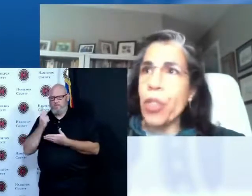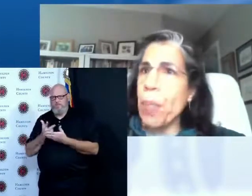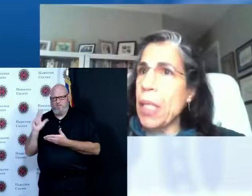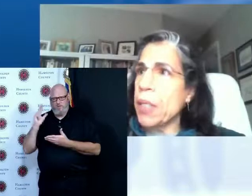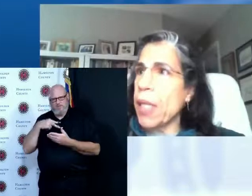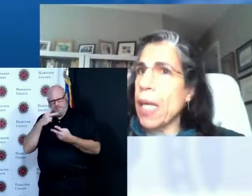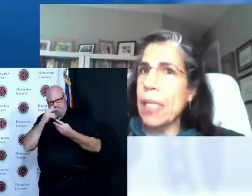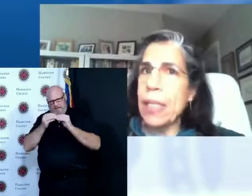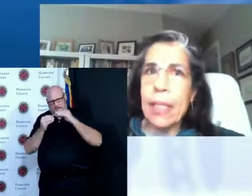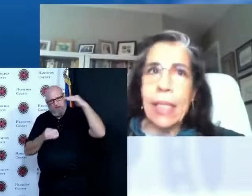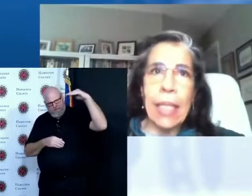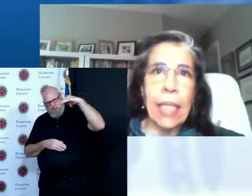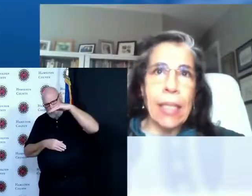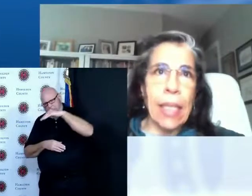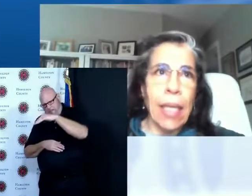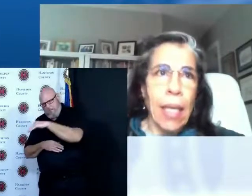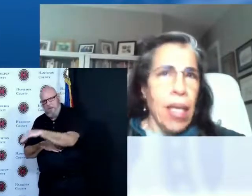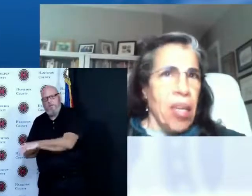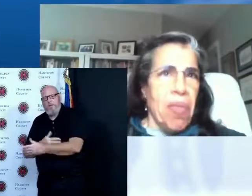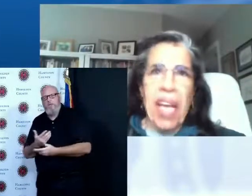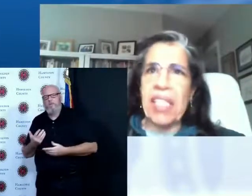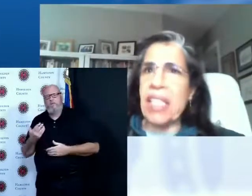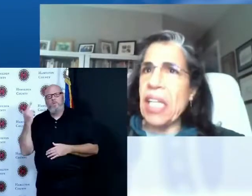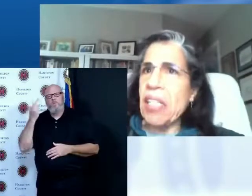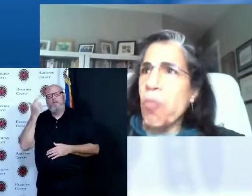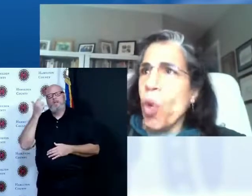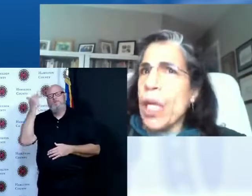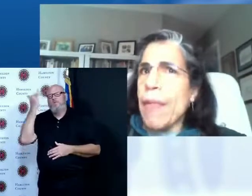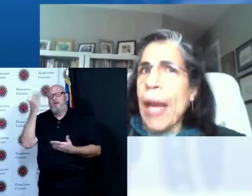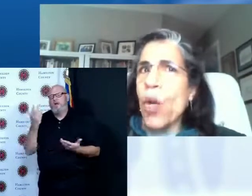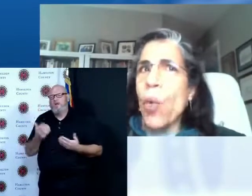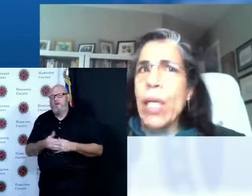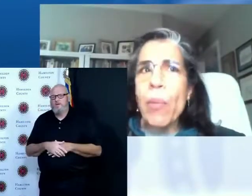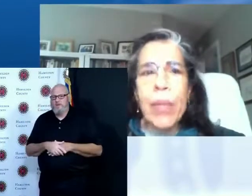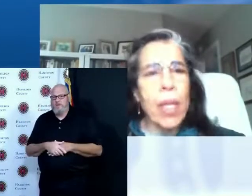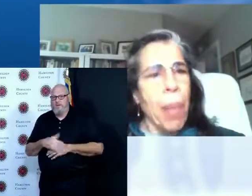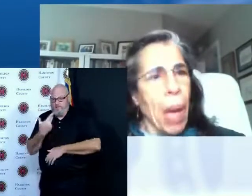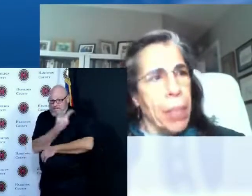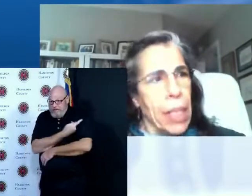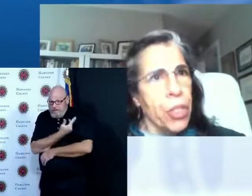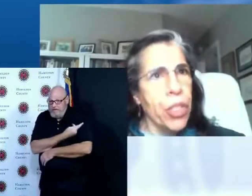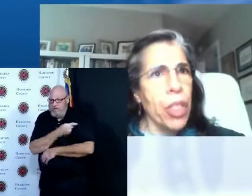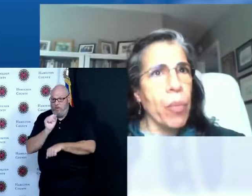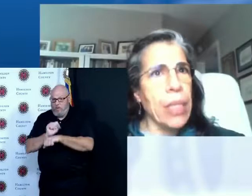contributing to that is indeed is the vaccine working back quickly within the population are